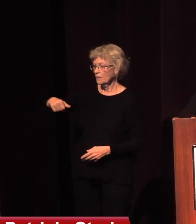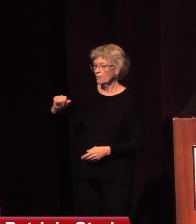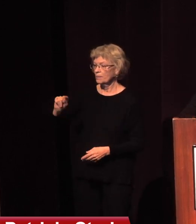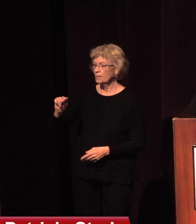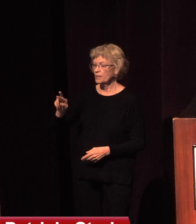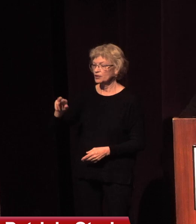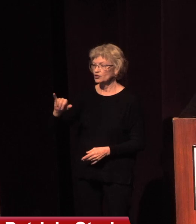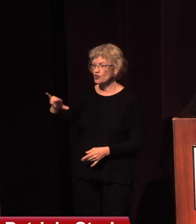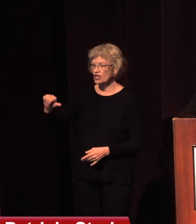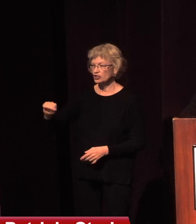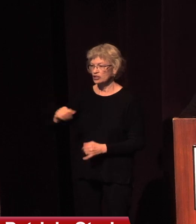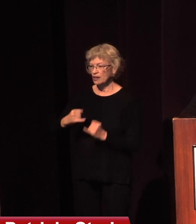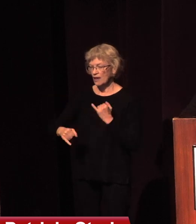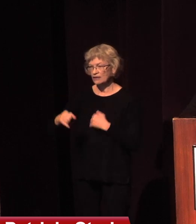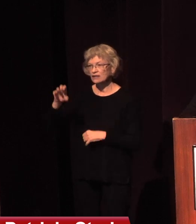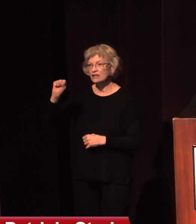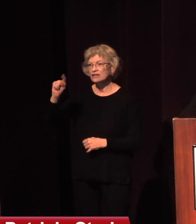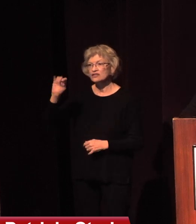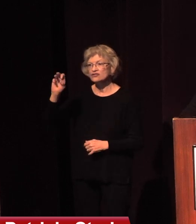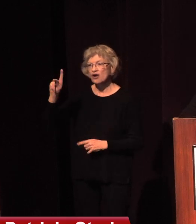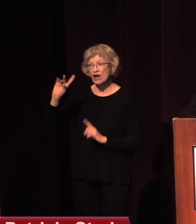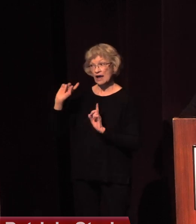know many of you but for those who I do not know, I am Patricia